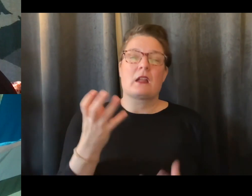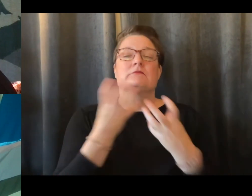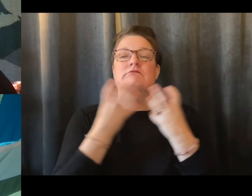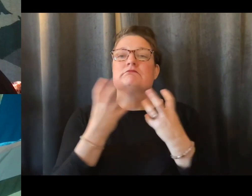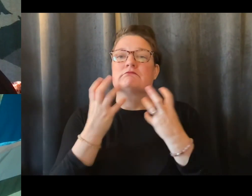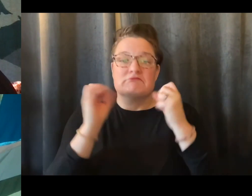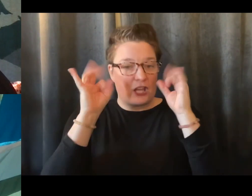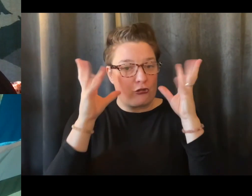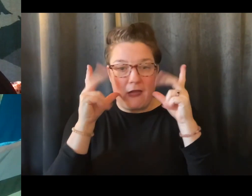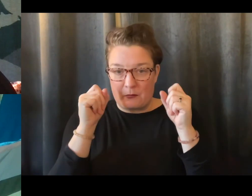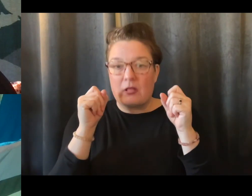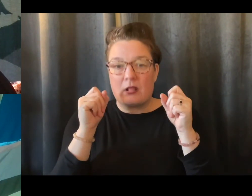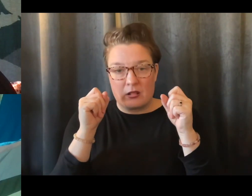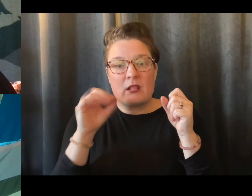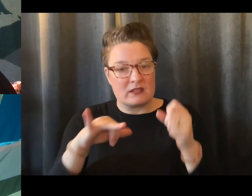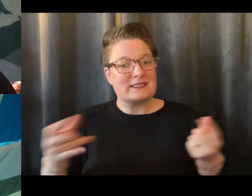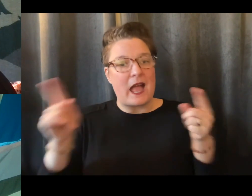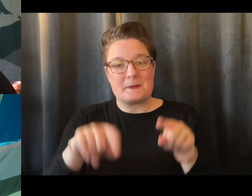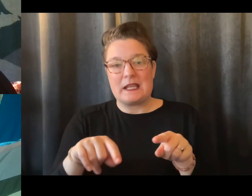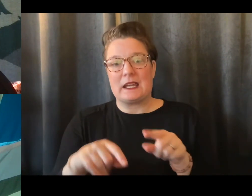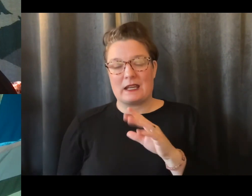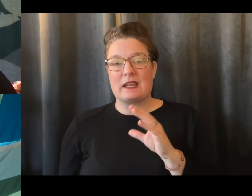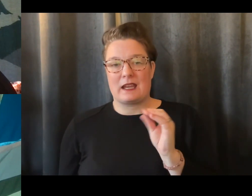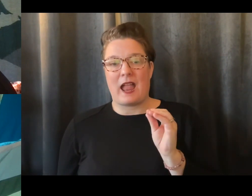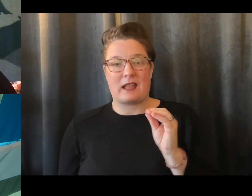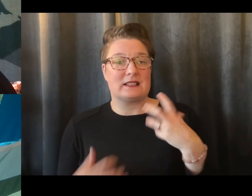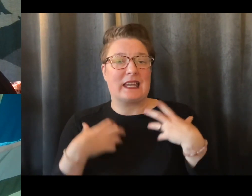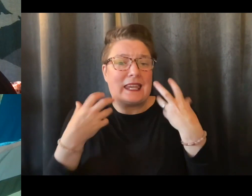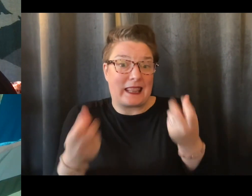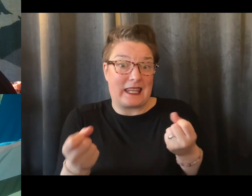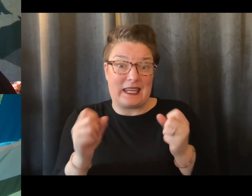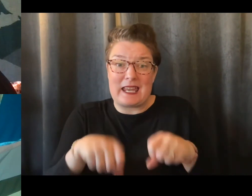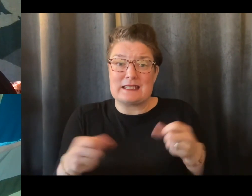healing is possible at this time thanks to, um, so many people all over the